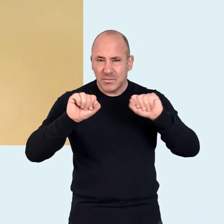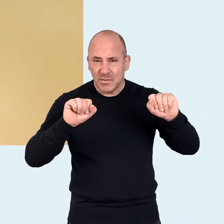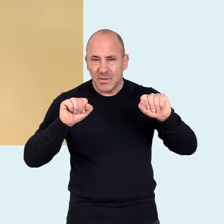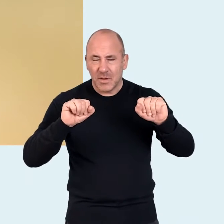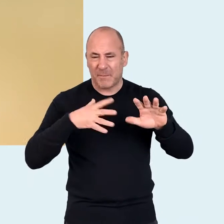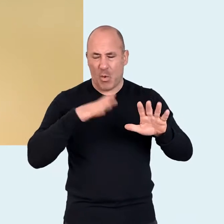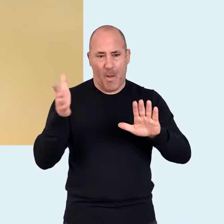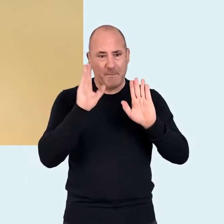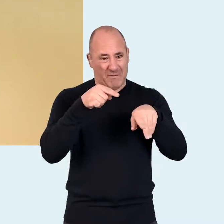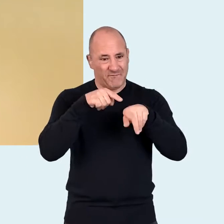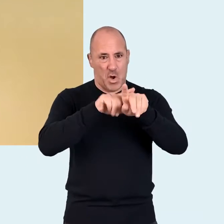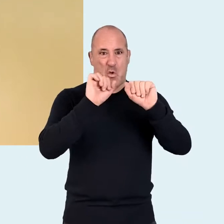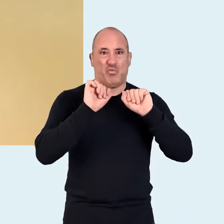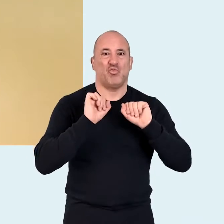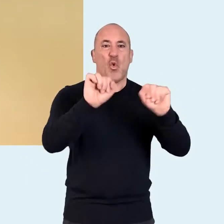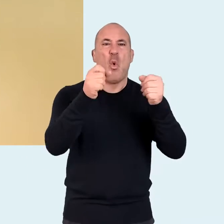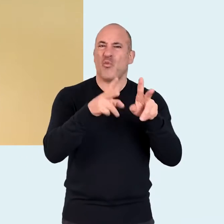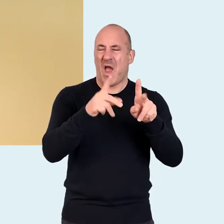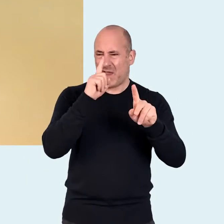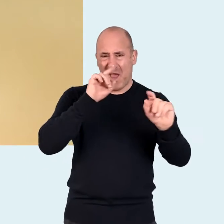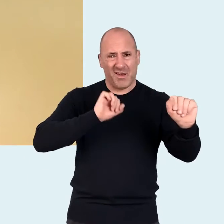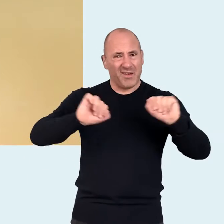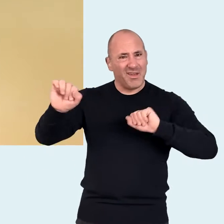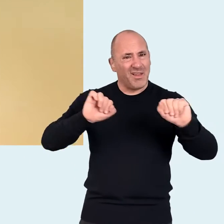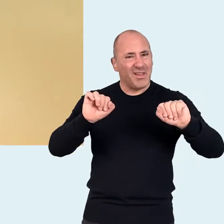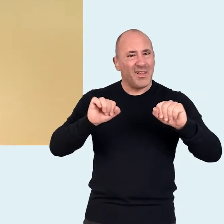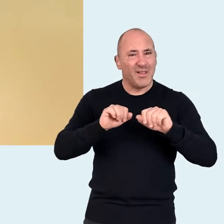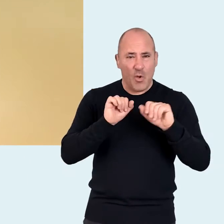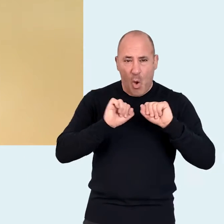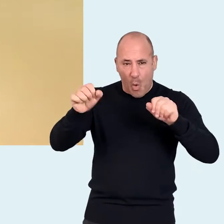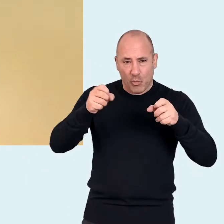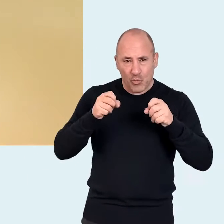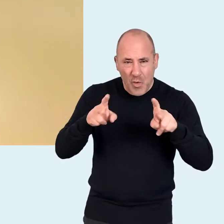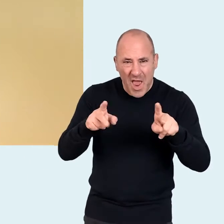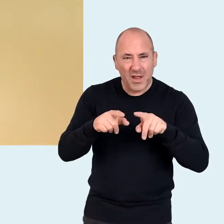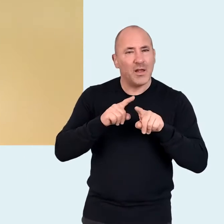so that people don't feel like they have to move in your way. They're moving in their